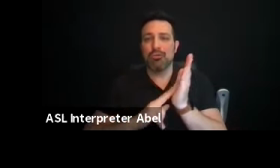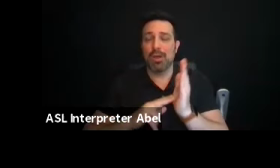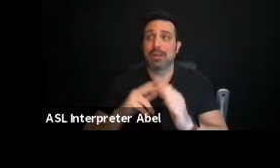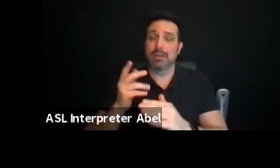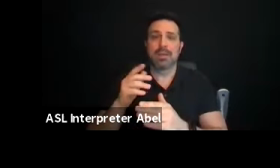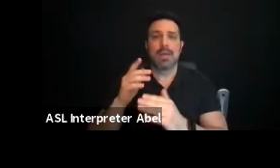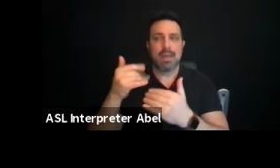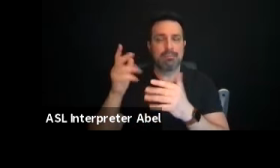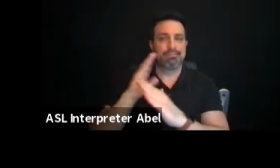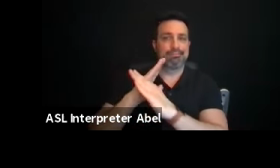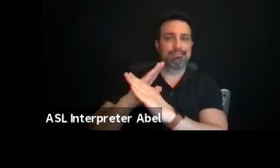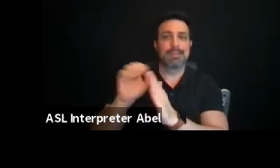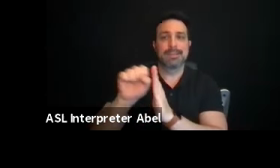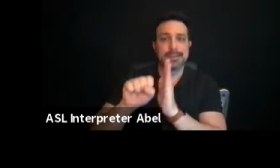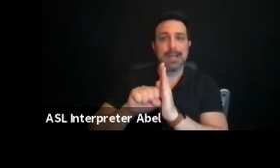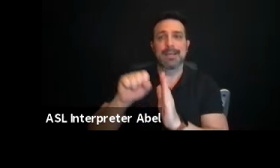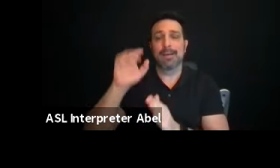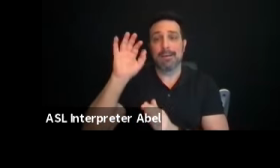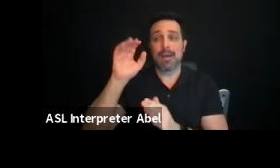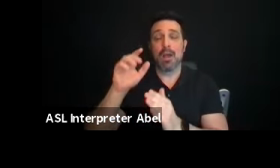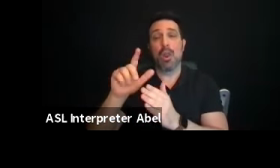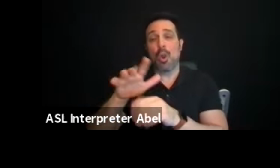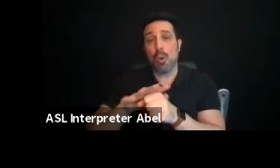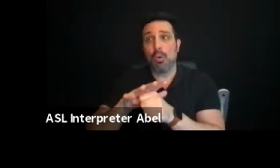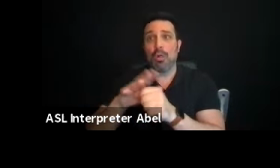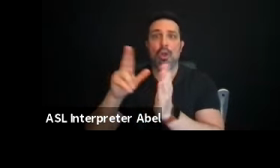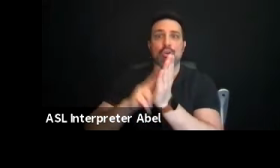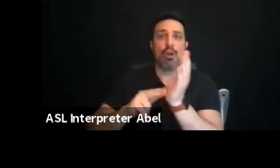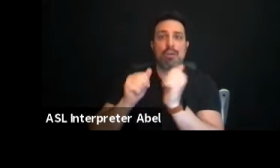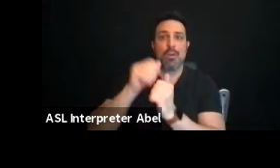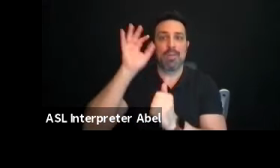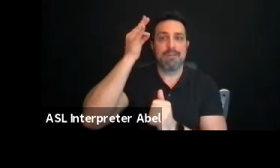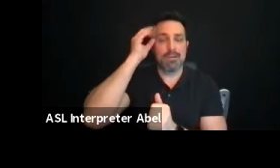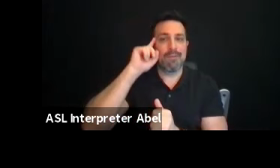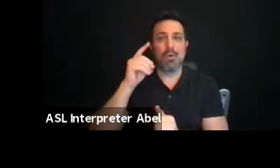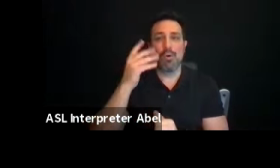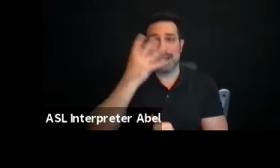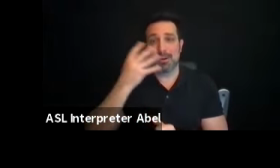the law is violated. Third, is the prohibition of detention contracts. So this prohibits